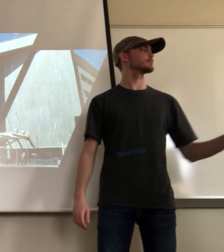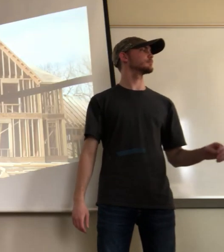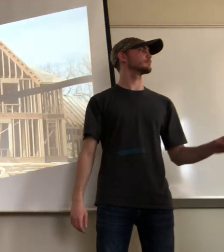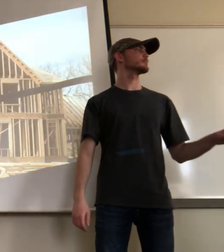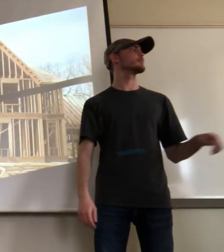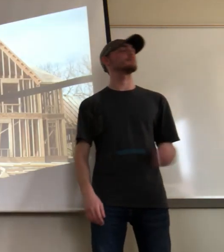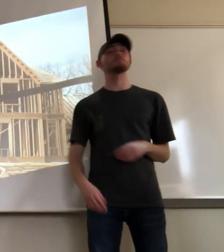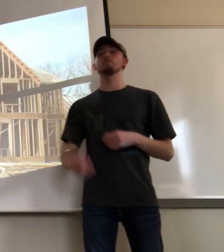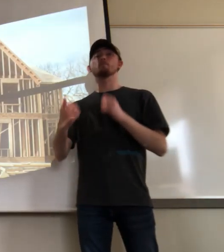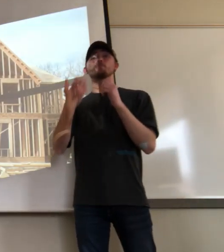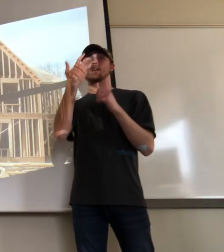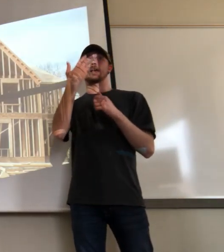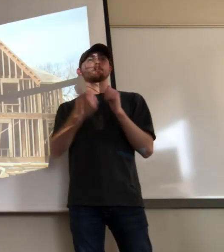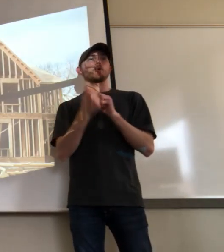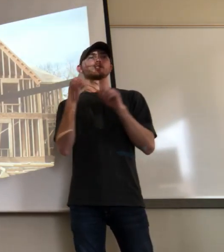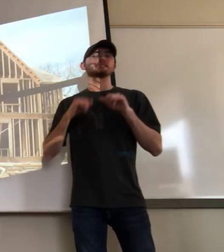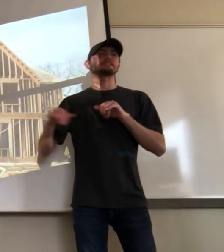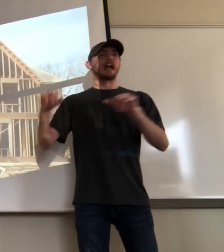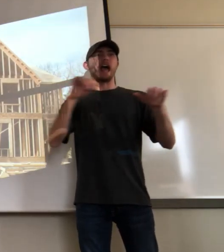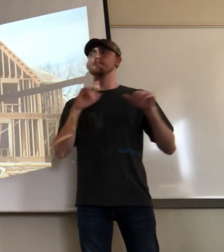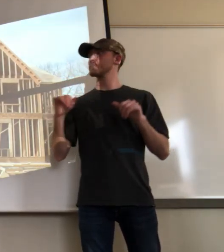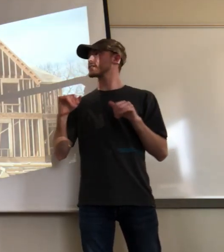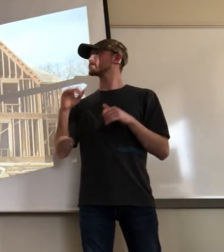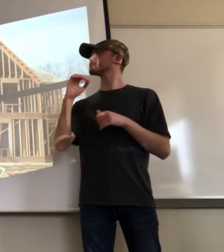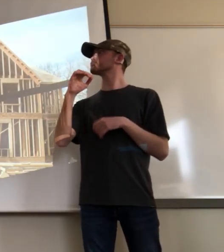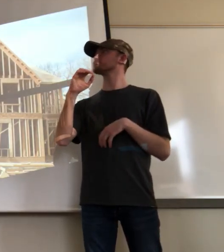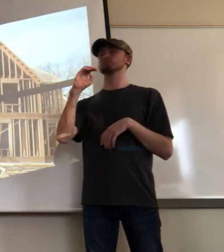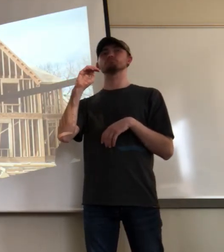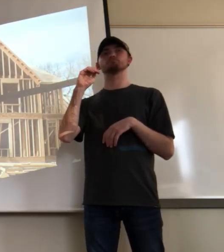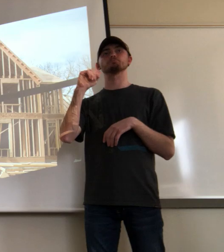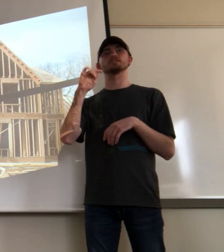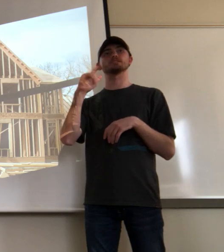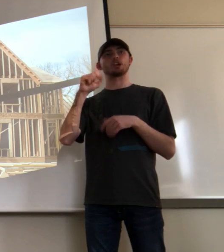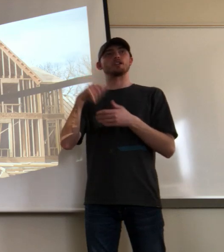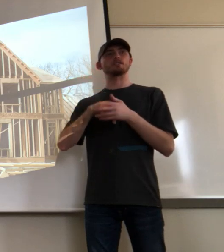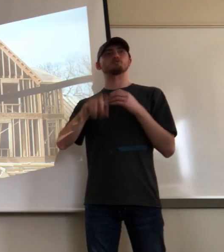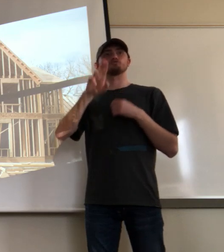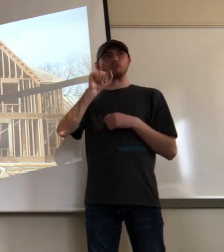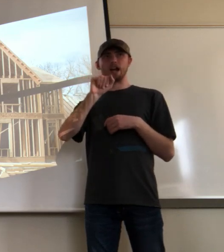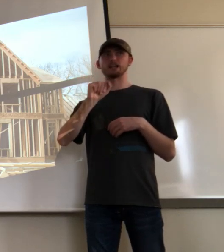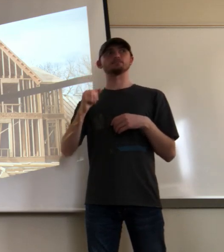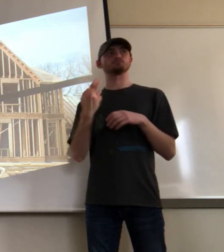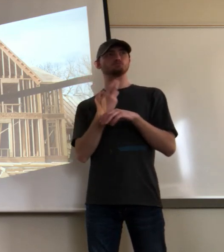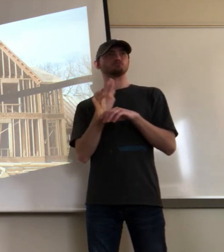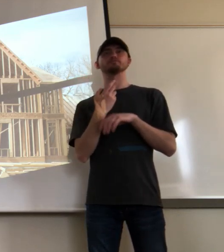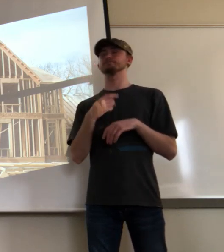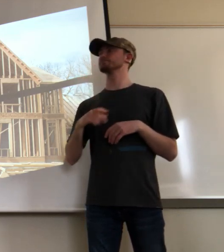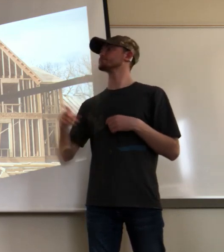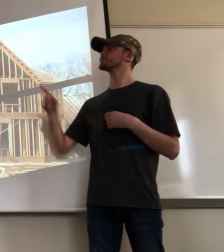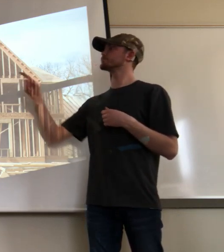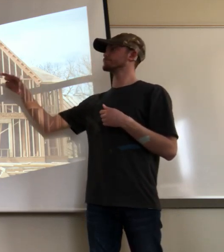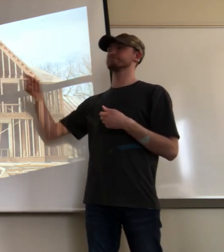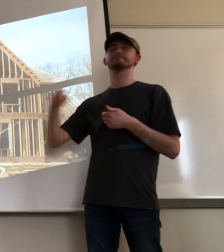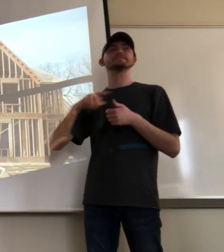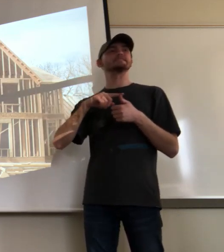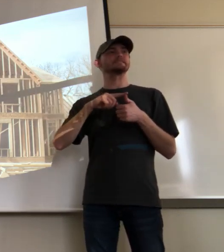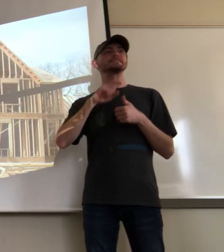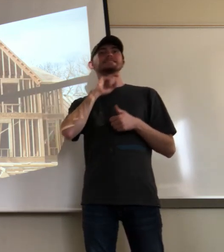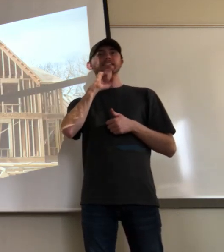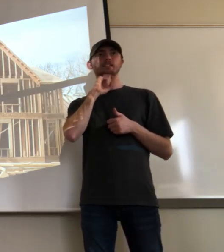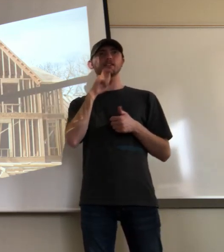So, this means the type of materials need to be cheap however, at the same time, we want the building to be strong.